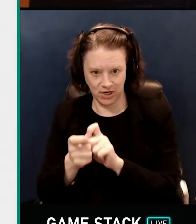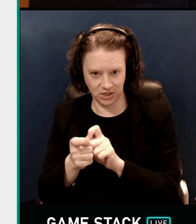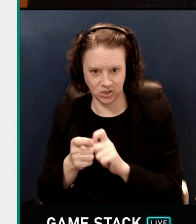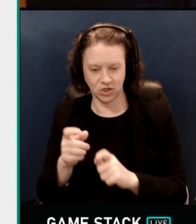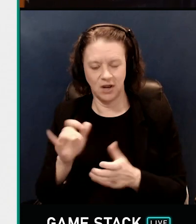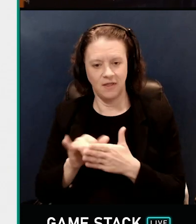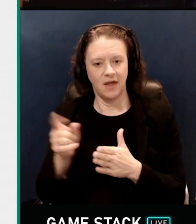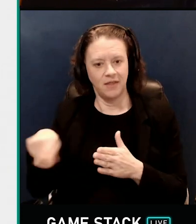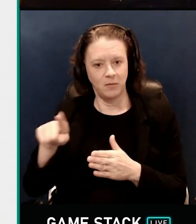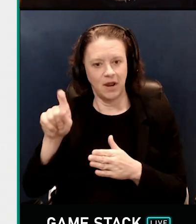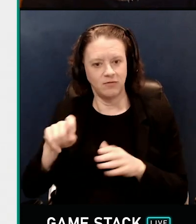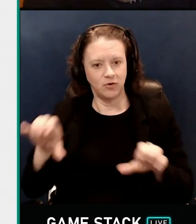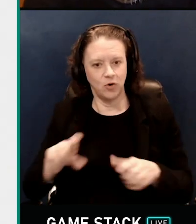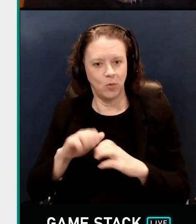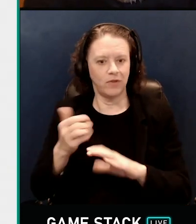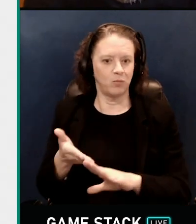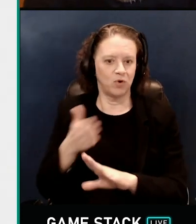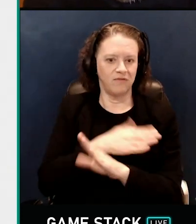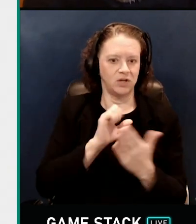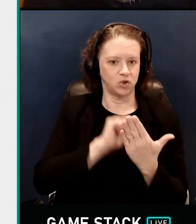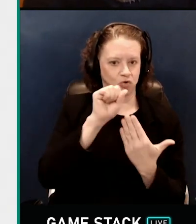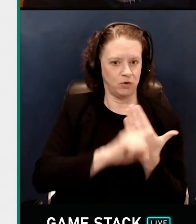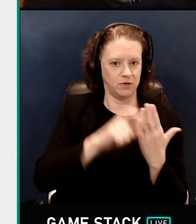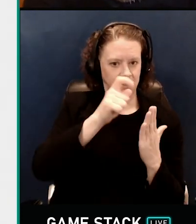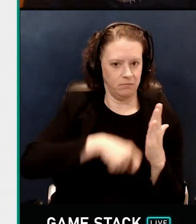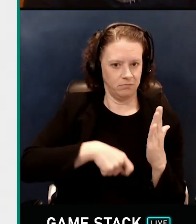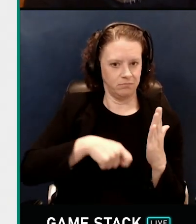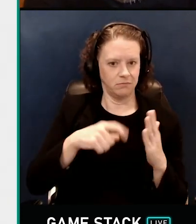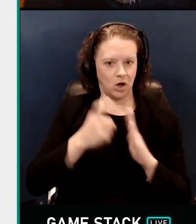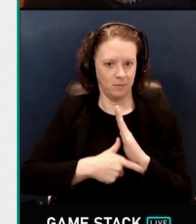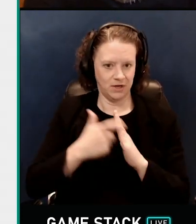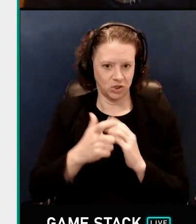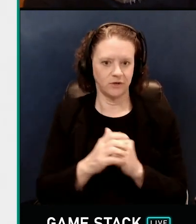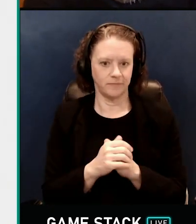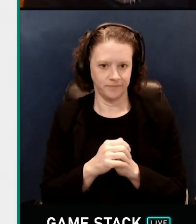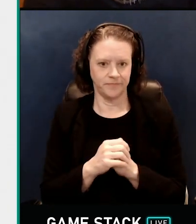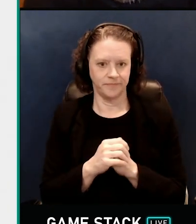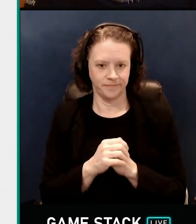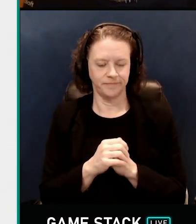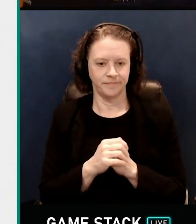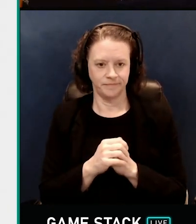have to do in previous scripted automation systems.